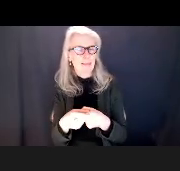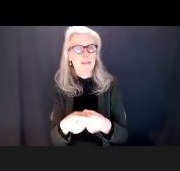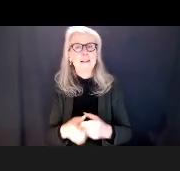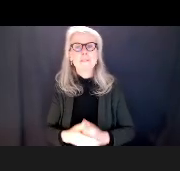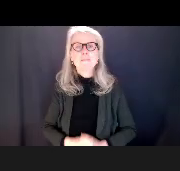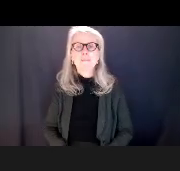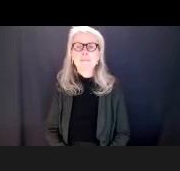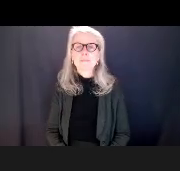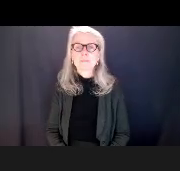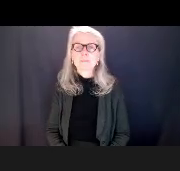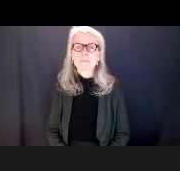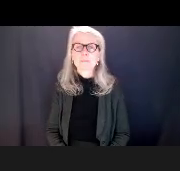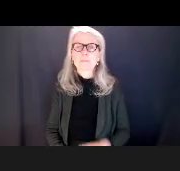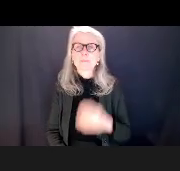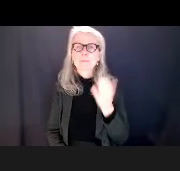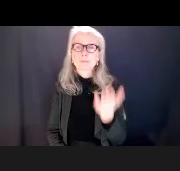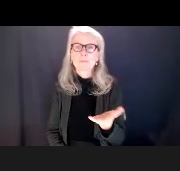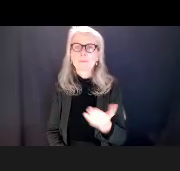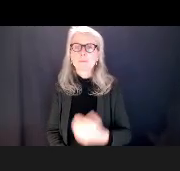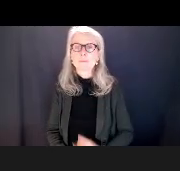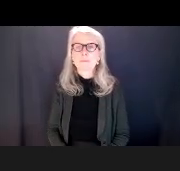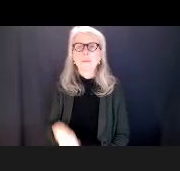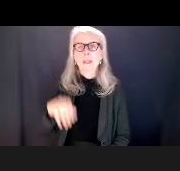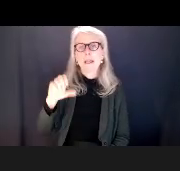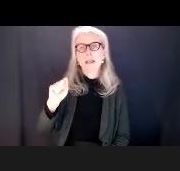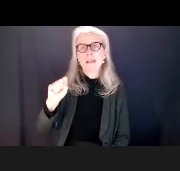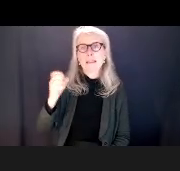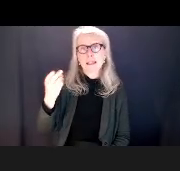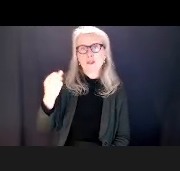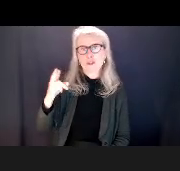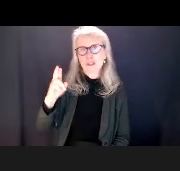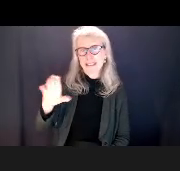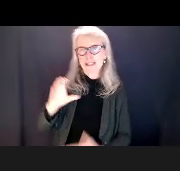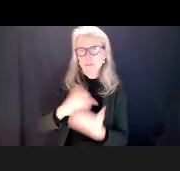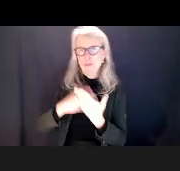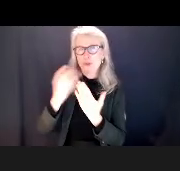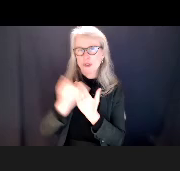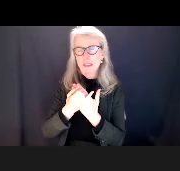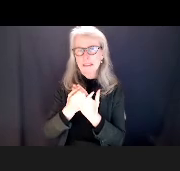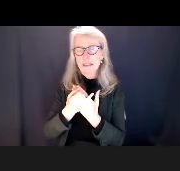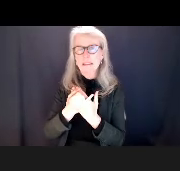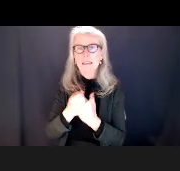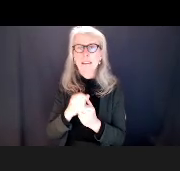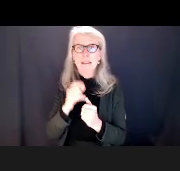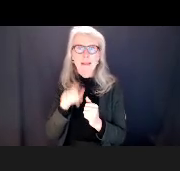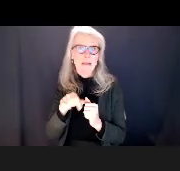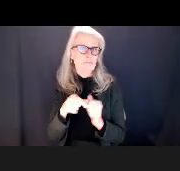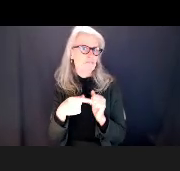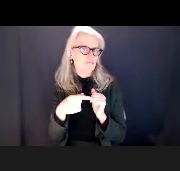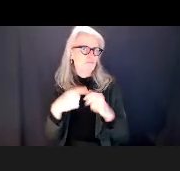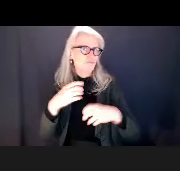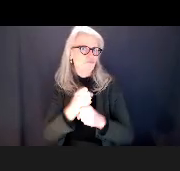This brings me to a SSHRC funded project I am presenting today that entailed partnering with